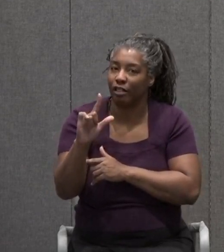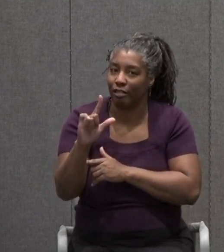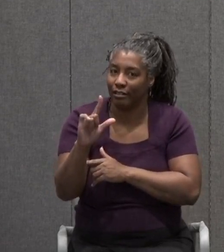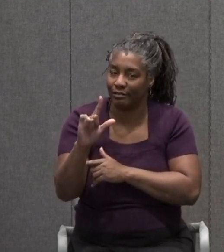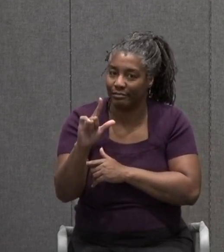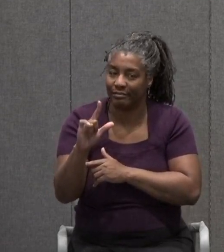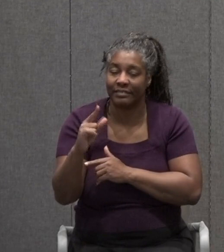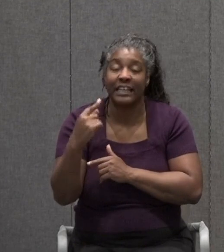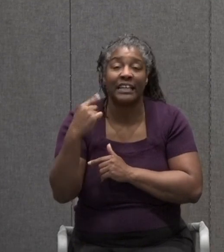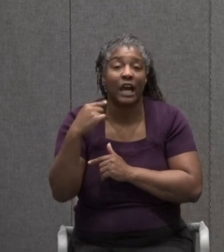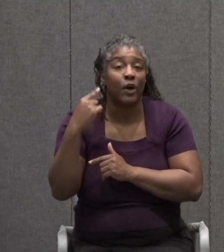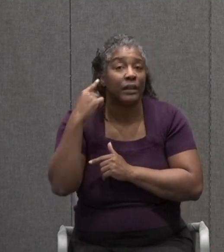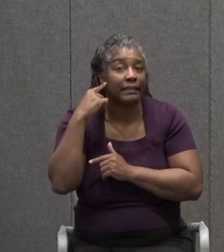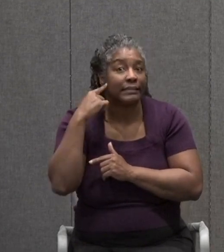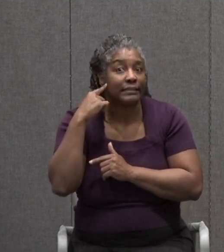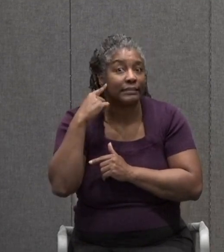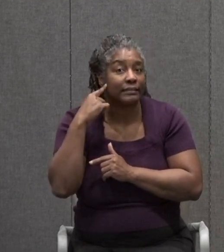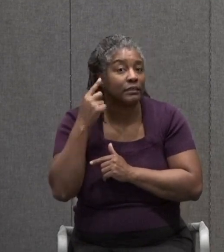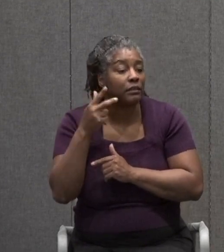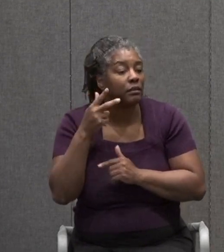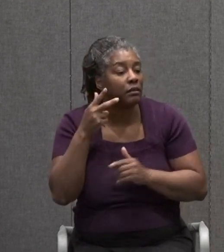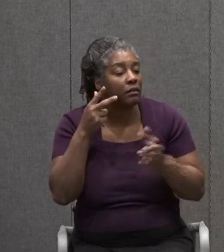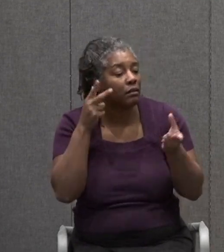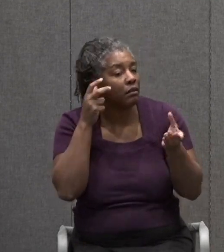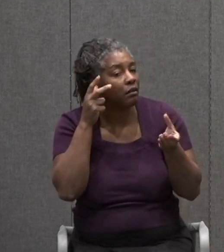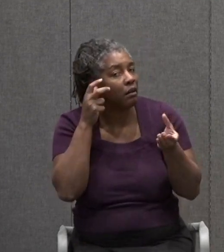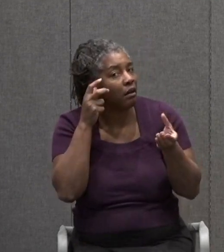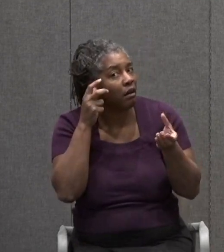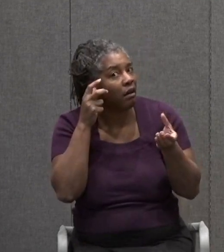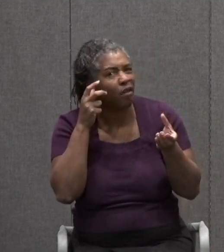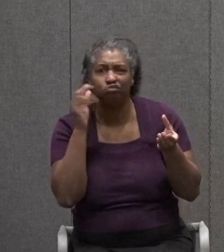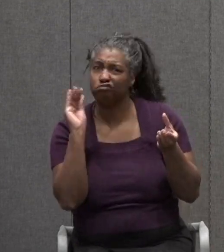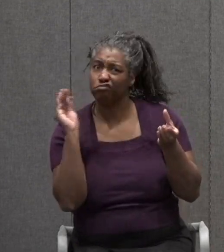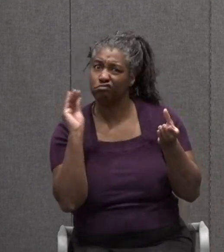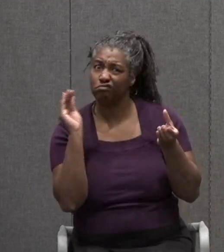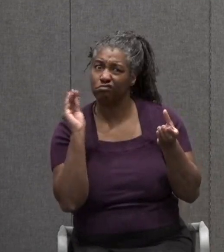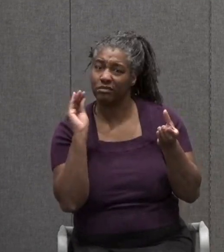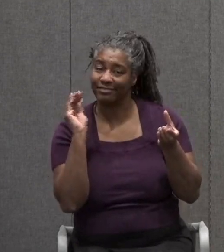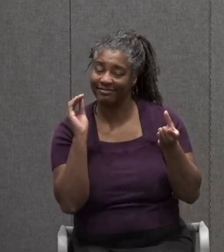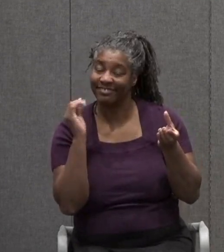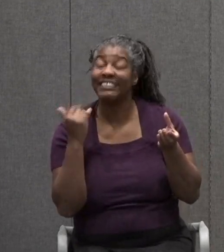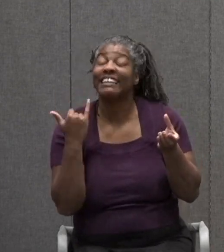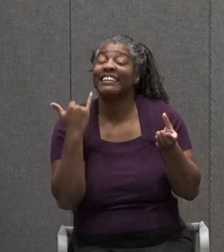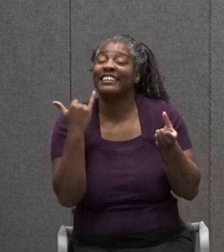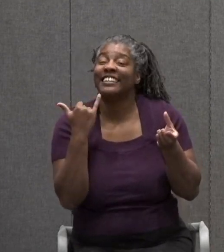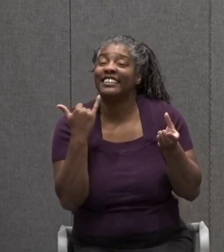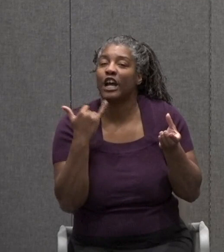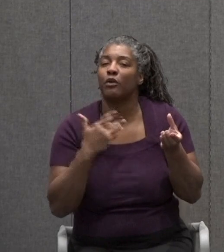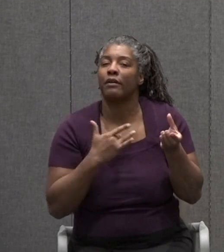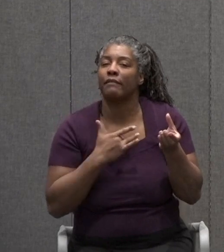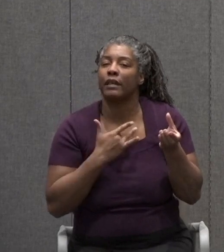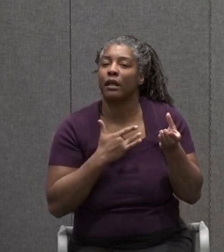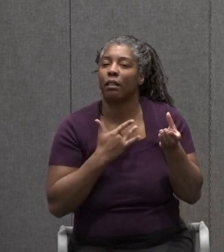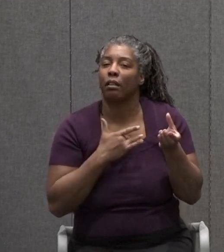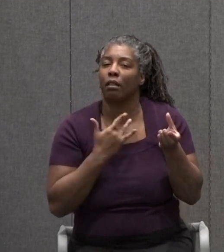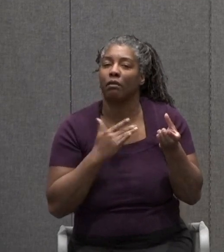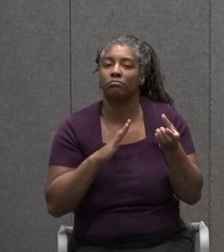So let's try something else then. Let's feel it. How's that? Let's feel it, what does it feel like?